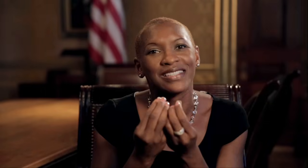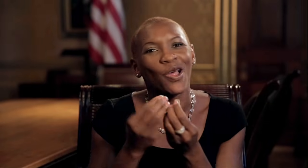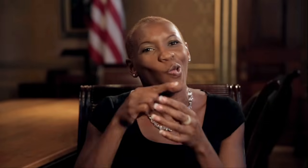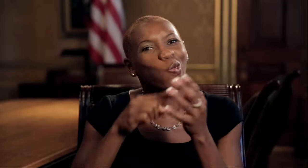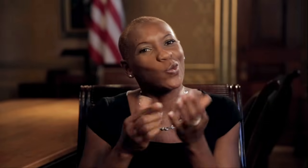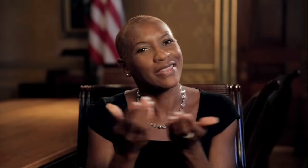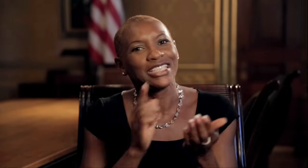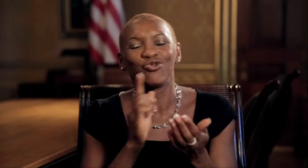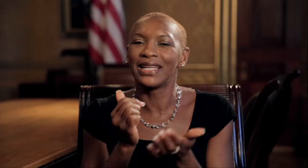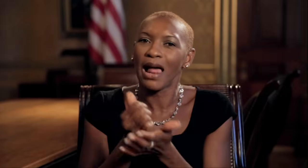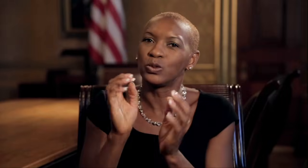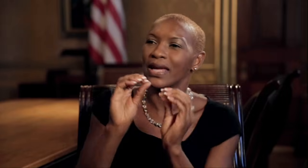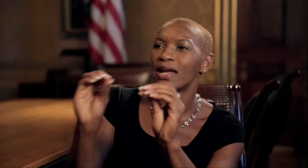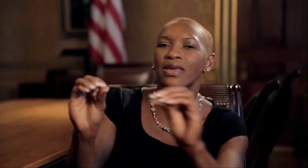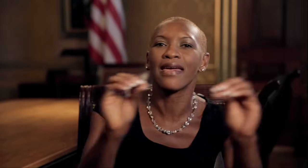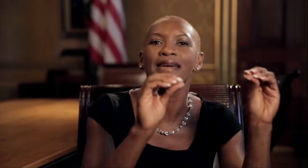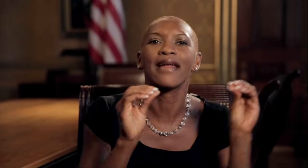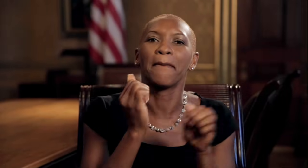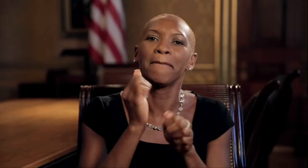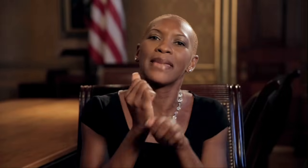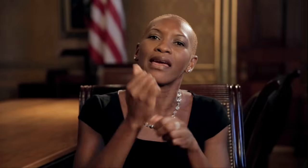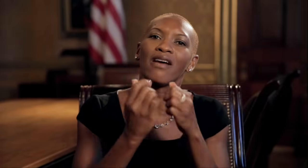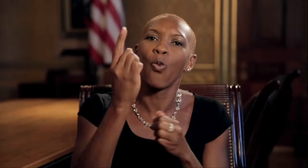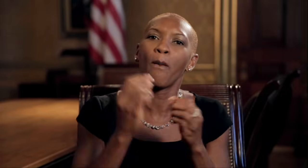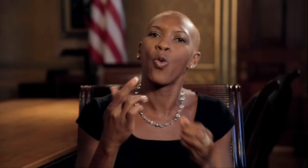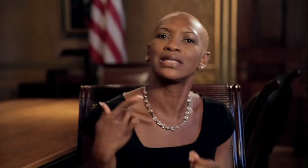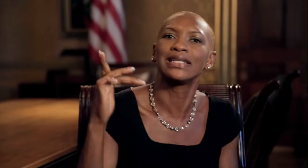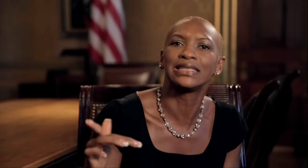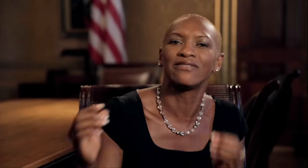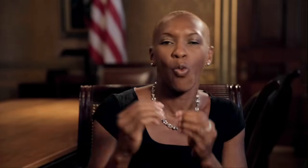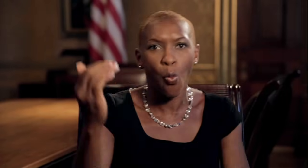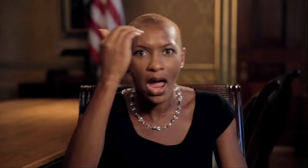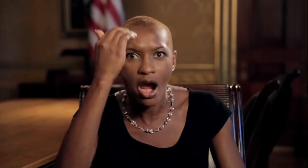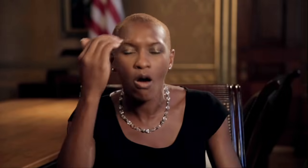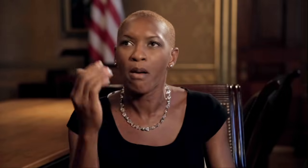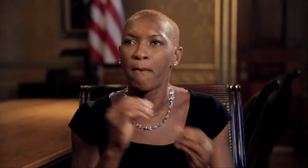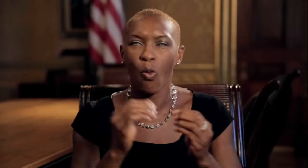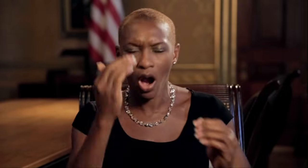those things really help to educate and to make everyone more sensitive, more aware,